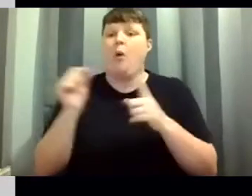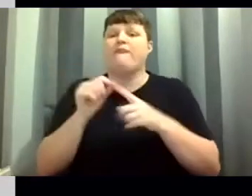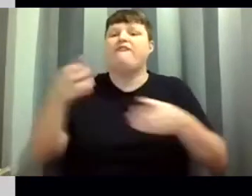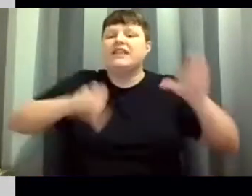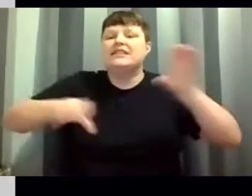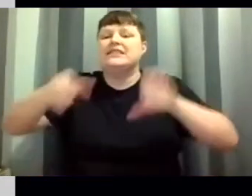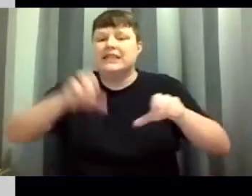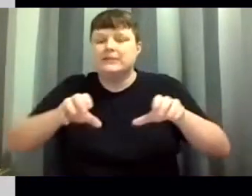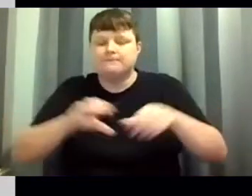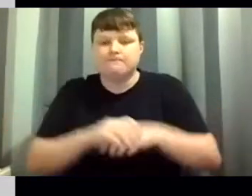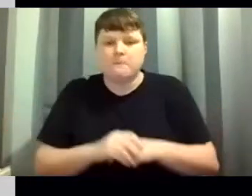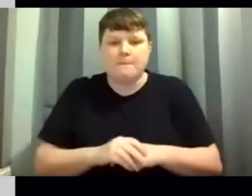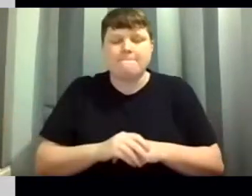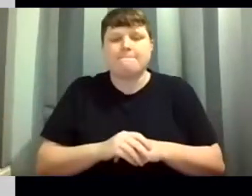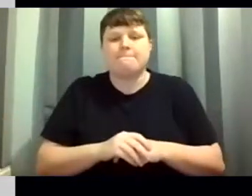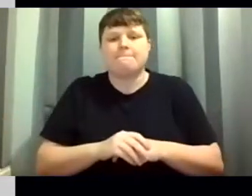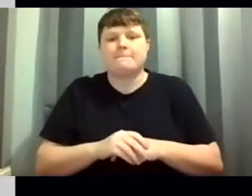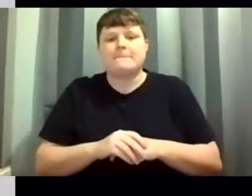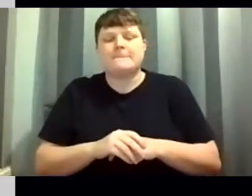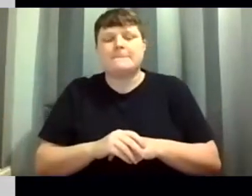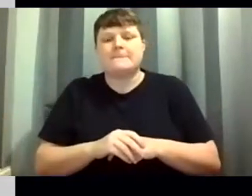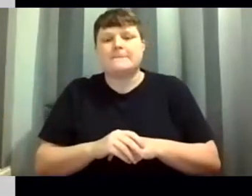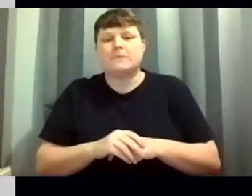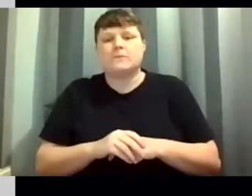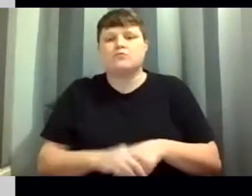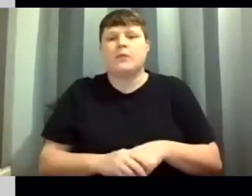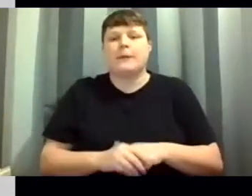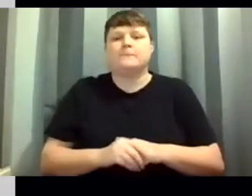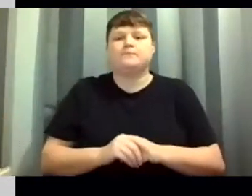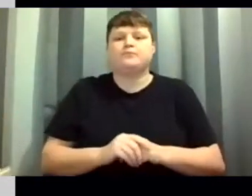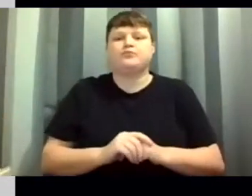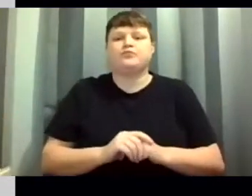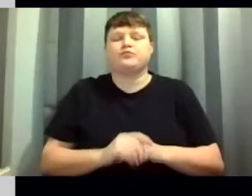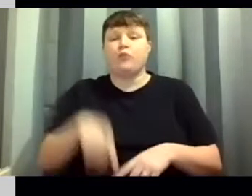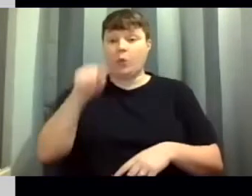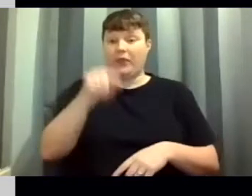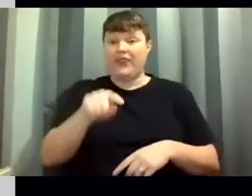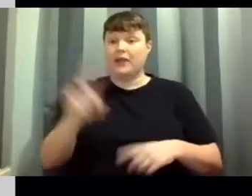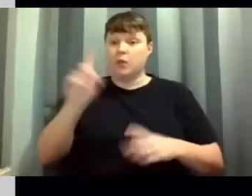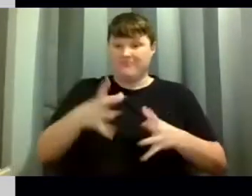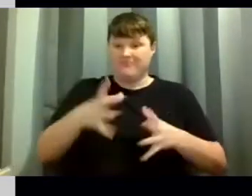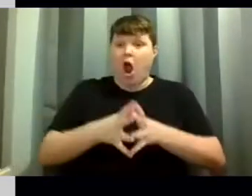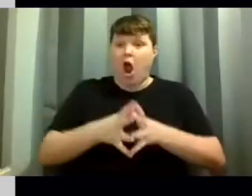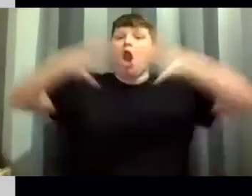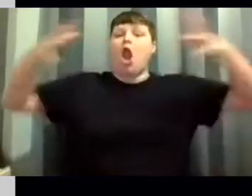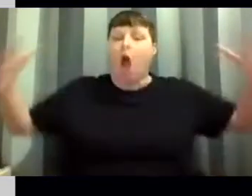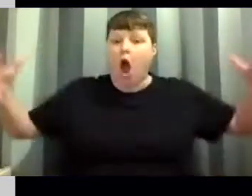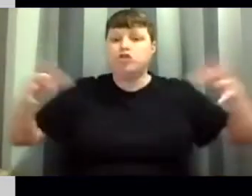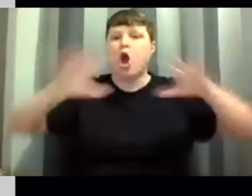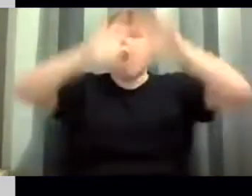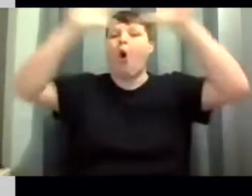that all takes place in the part of a larger "Earth system" whereby we